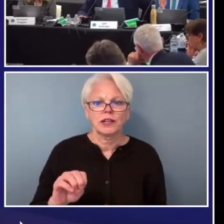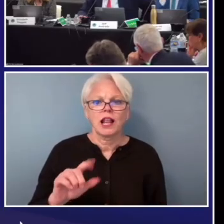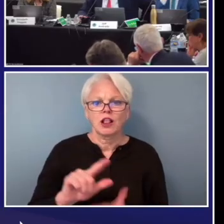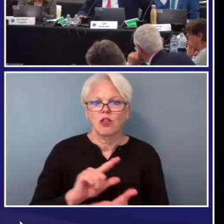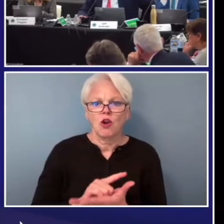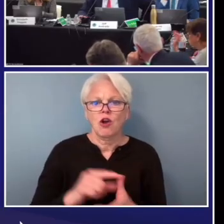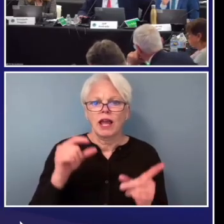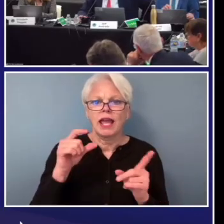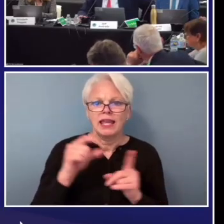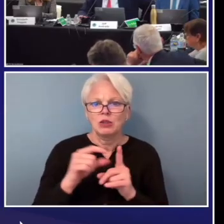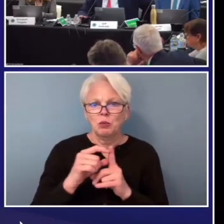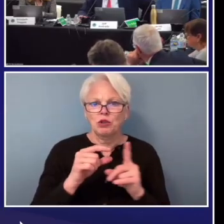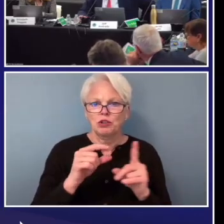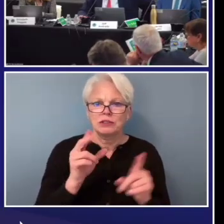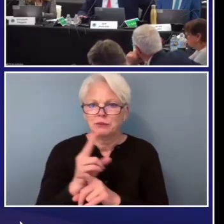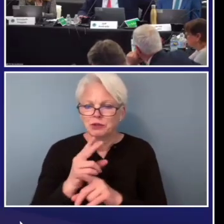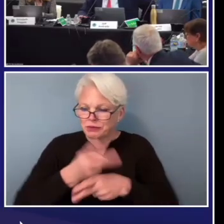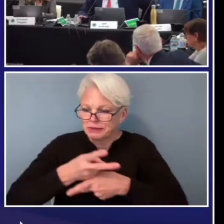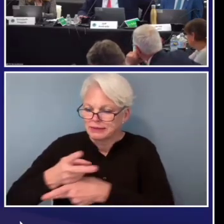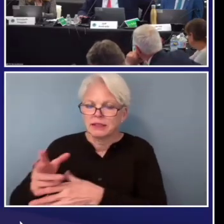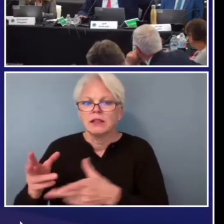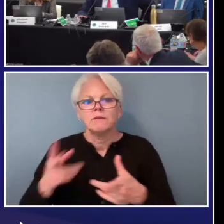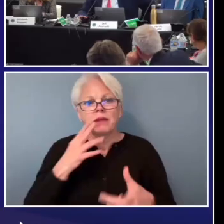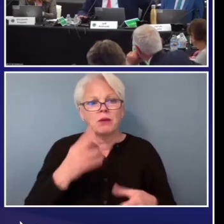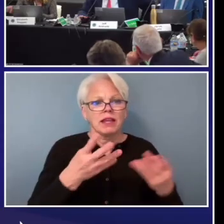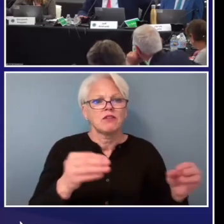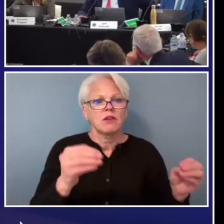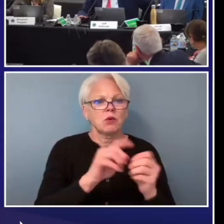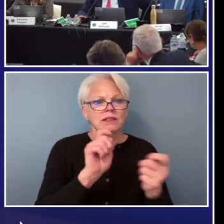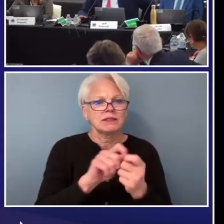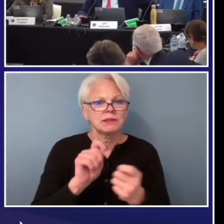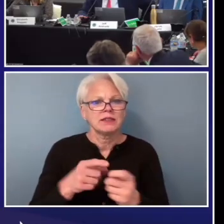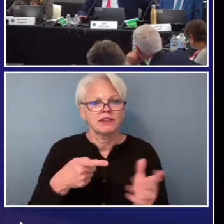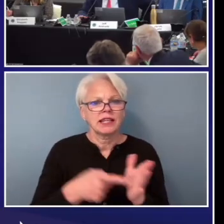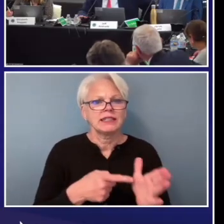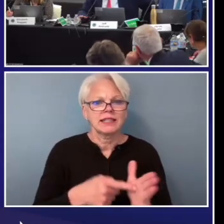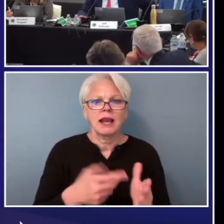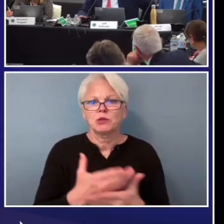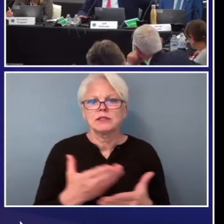been looking at that, but we can maybe provide you with some more specific examples of things we're made,